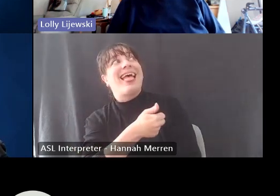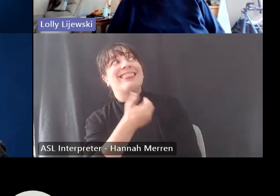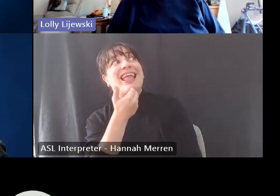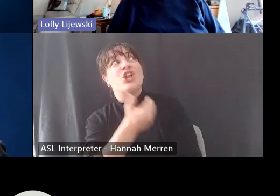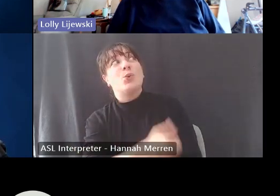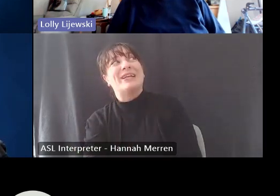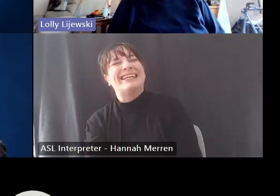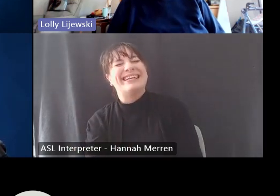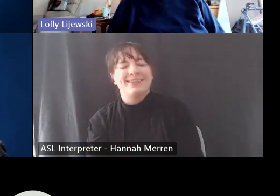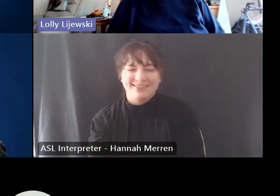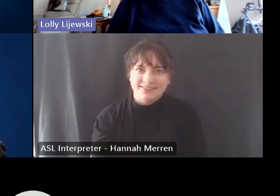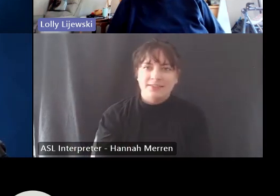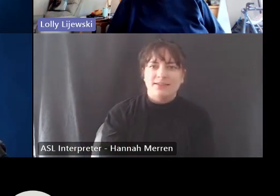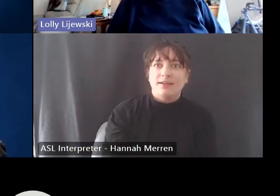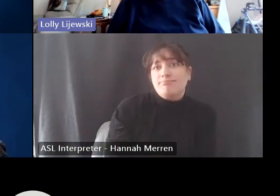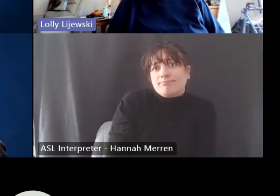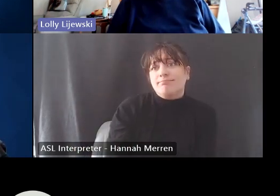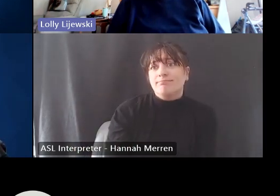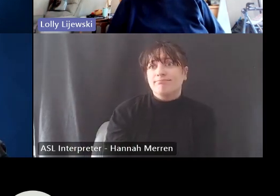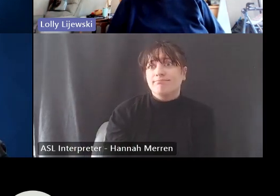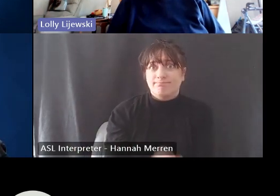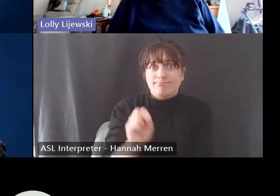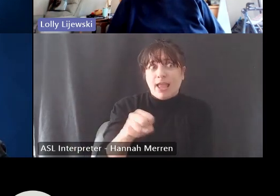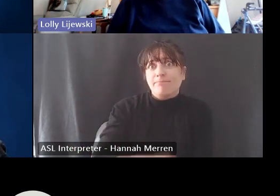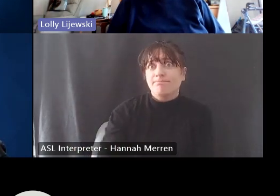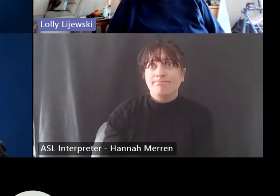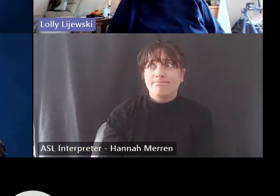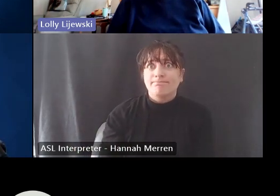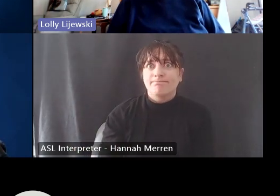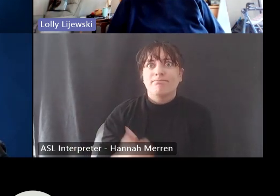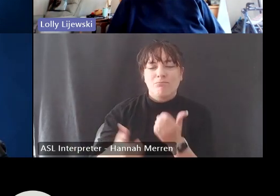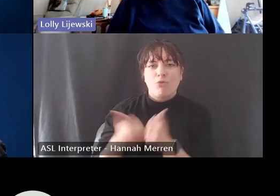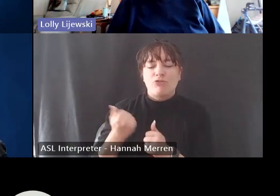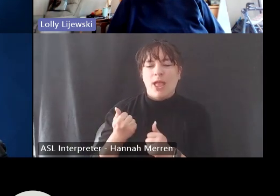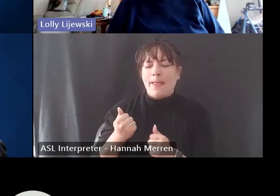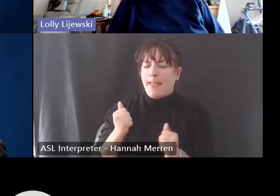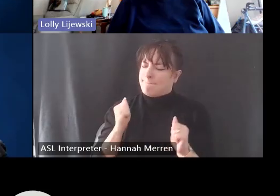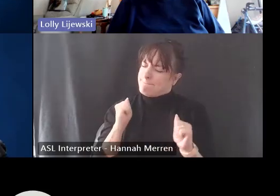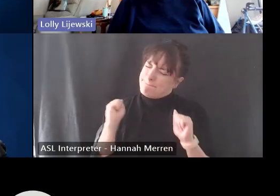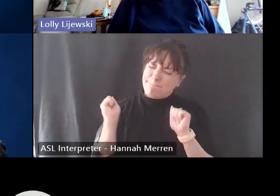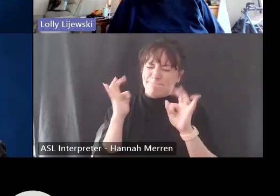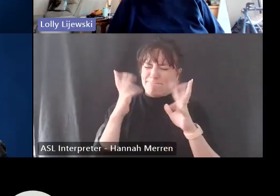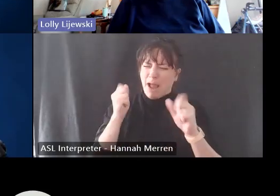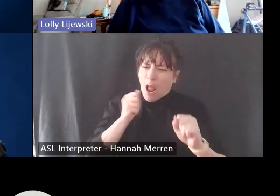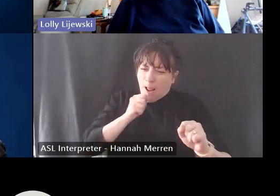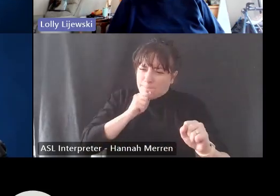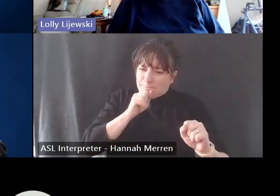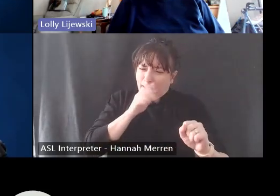And yes, most do. Those folks, especially who've been using screen readers